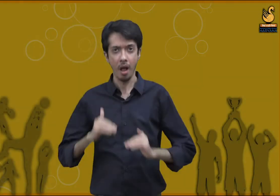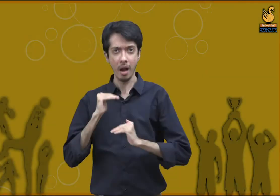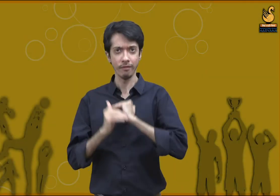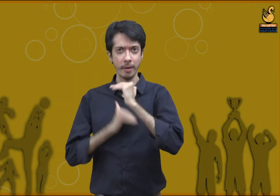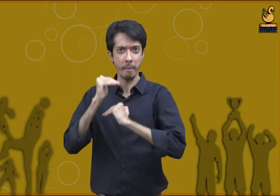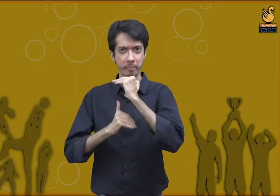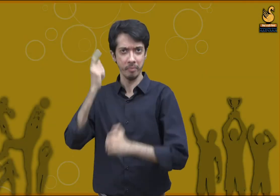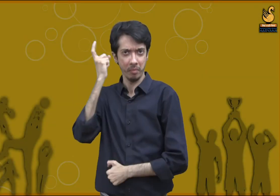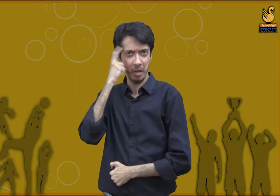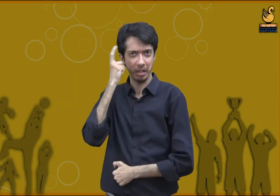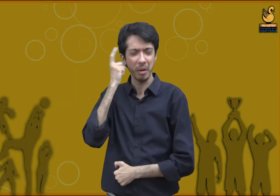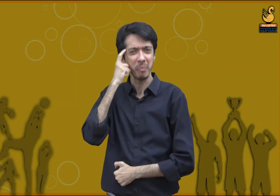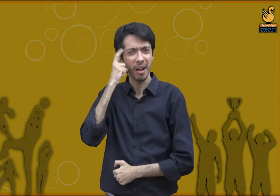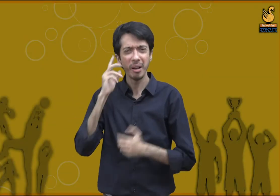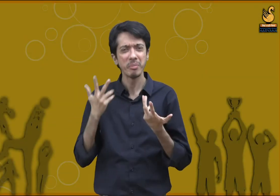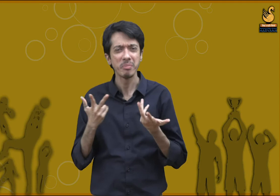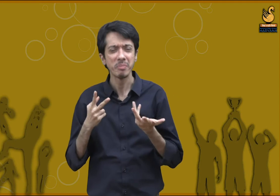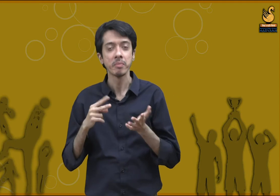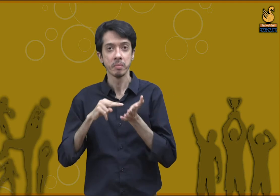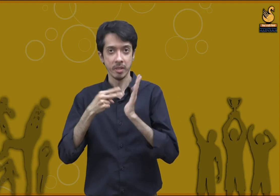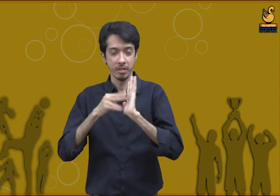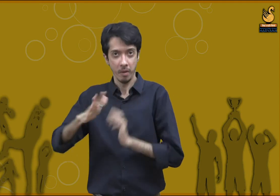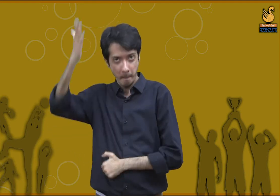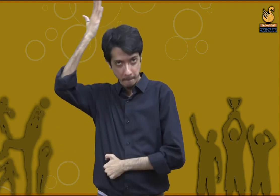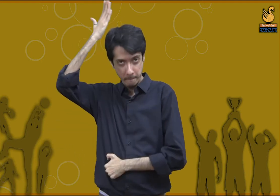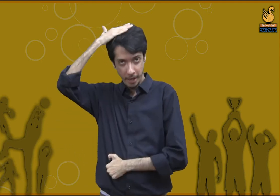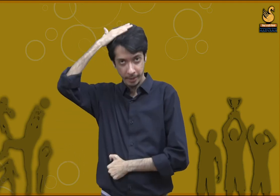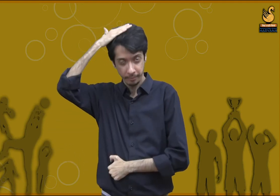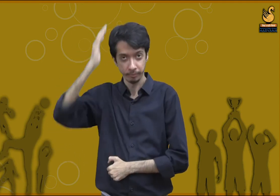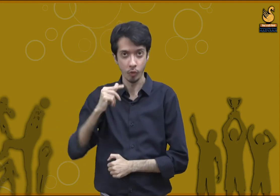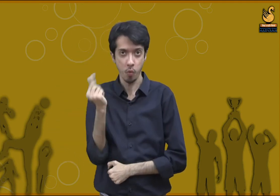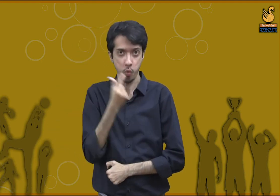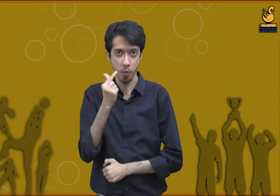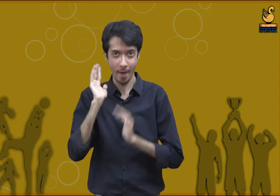Mental development- This is related to mental development of a person.